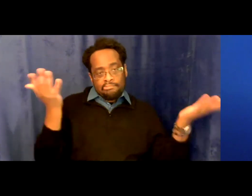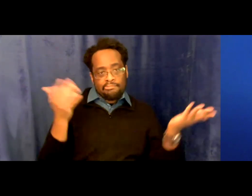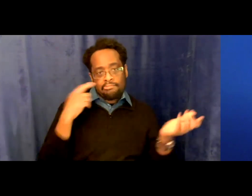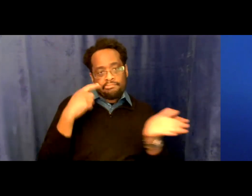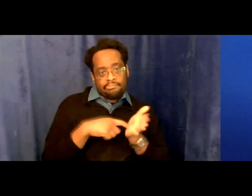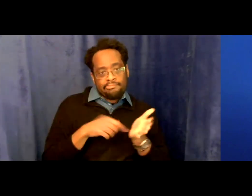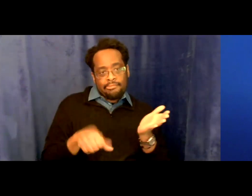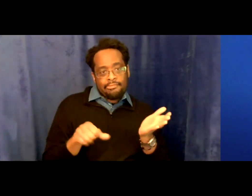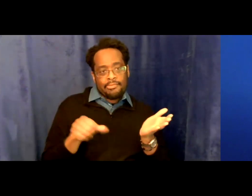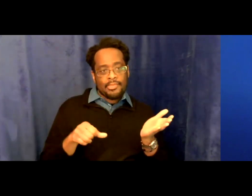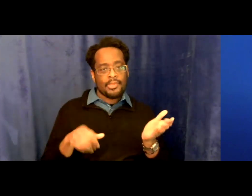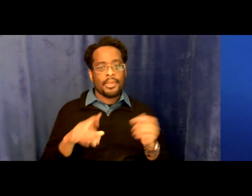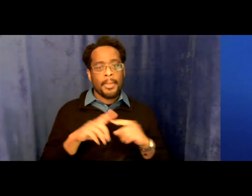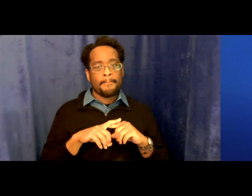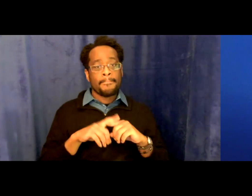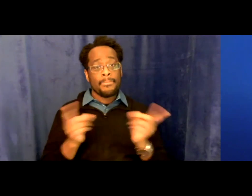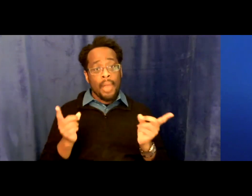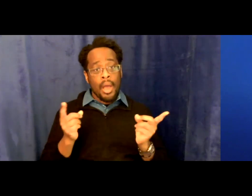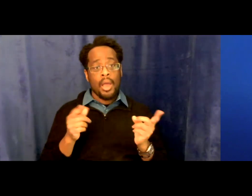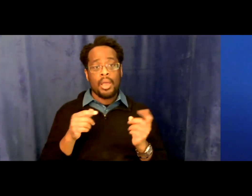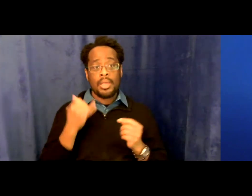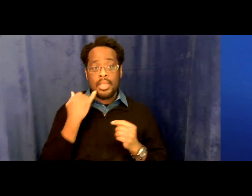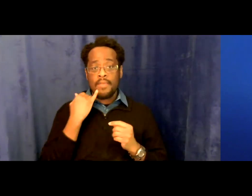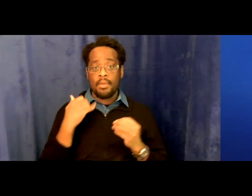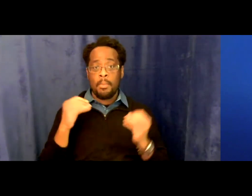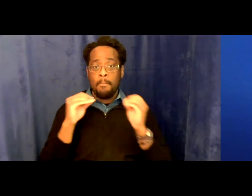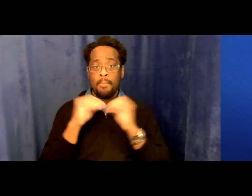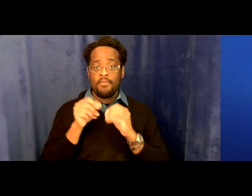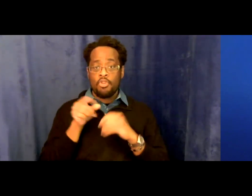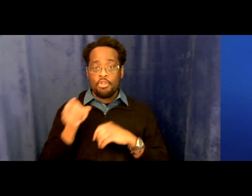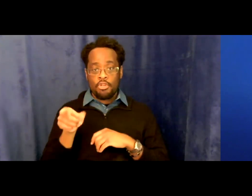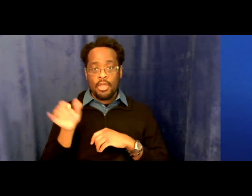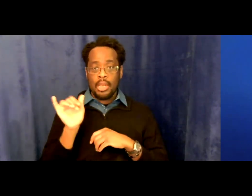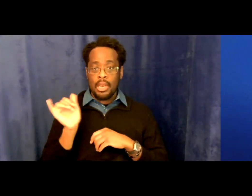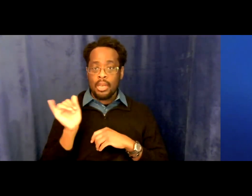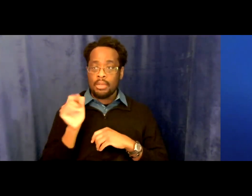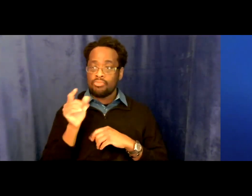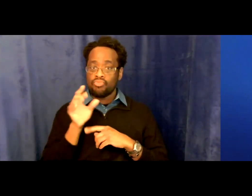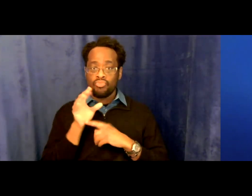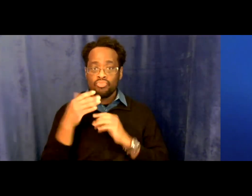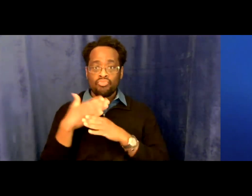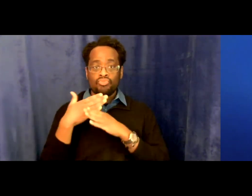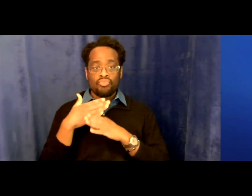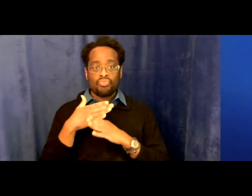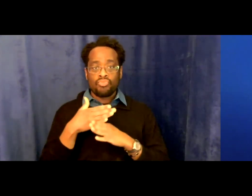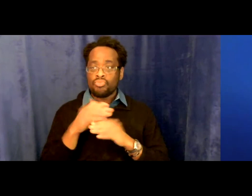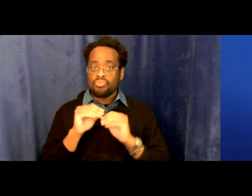time so just creating different types of footage in media even if it is boring but i think just